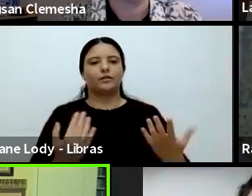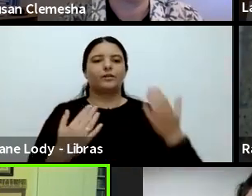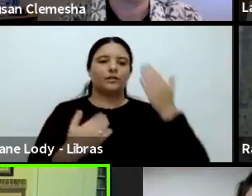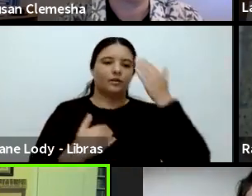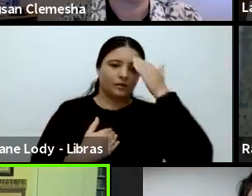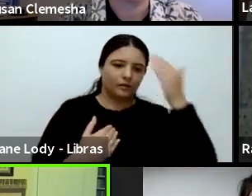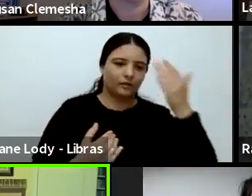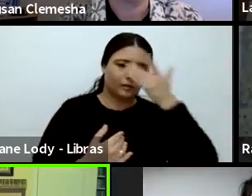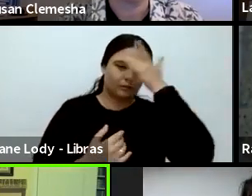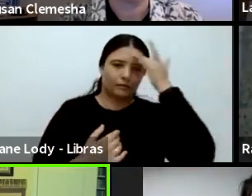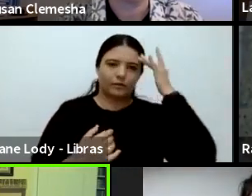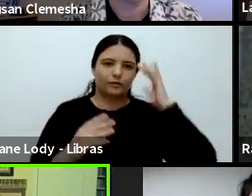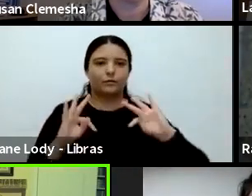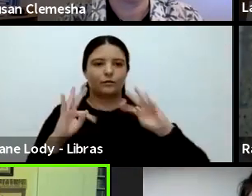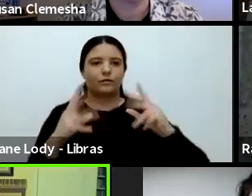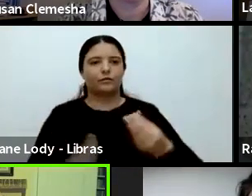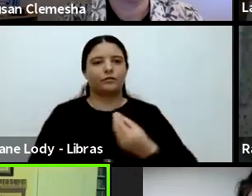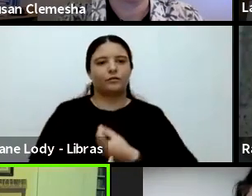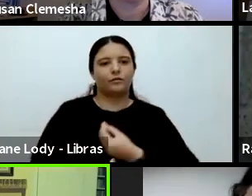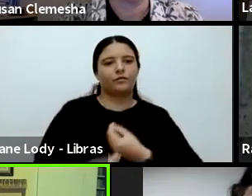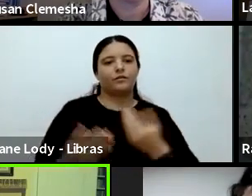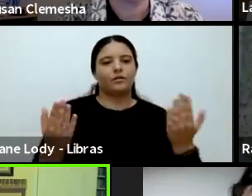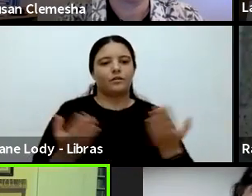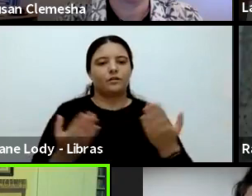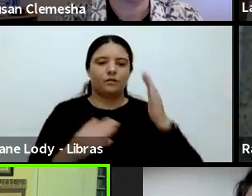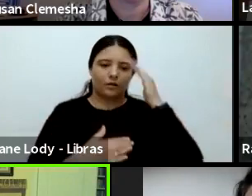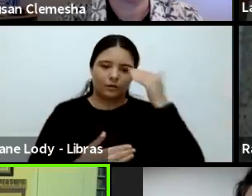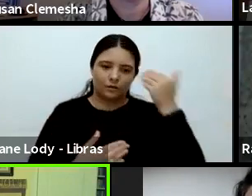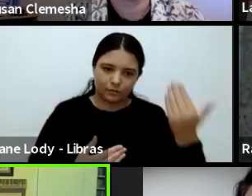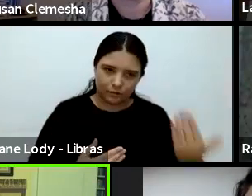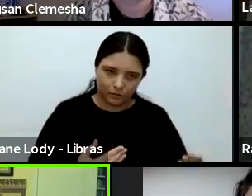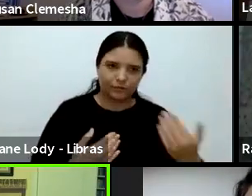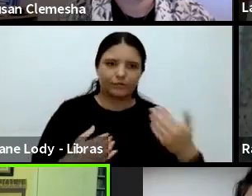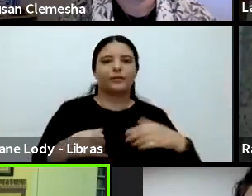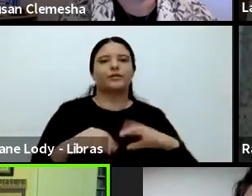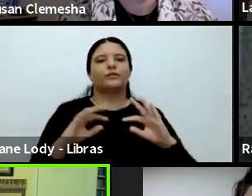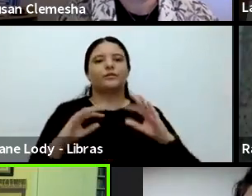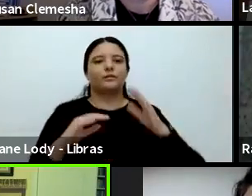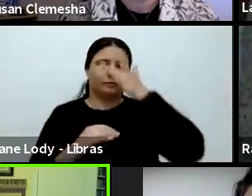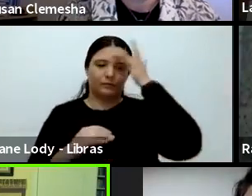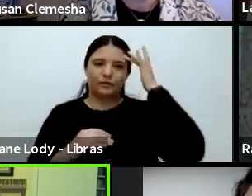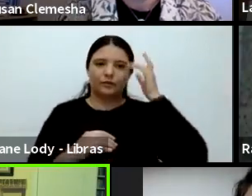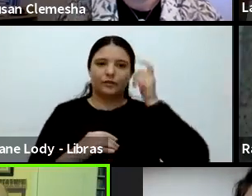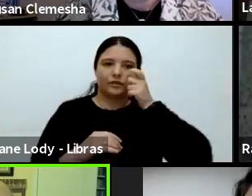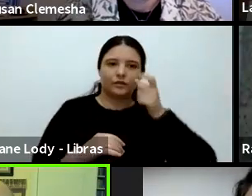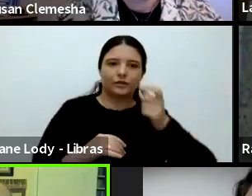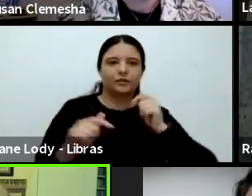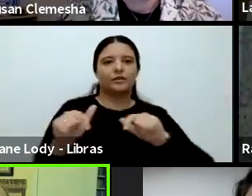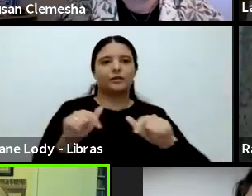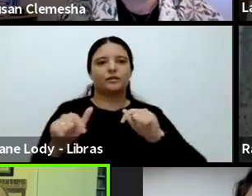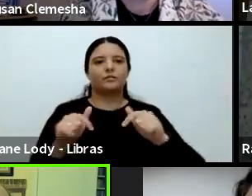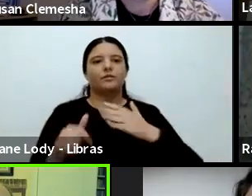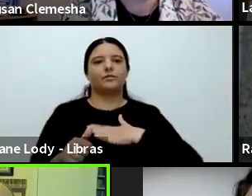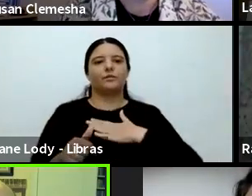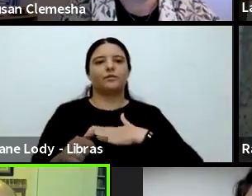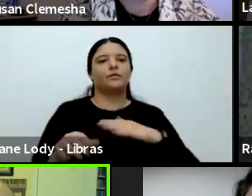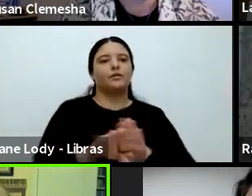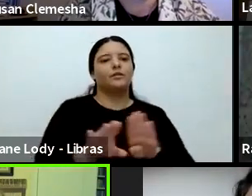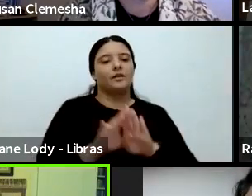everyone for joining us. It's all. ys on ys an honor to be ys an honor to be to have to have people interested in or work. And it's very work. And it's very exciting.